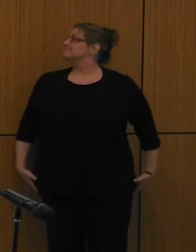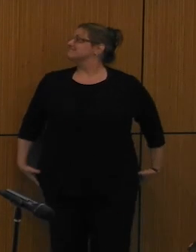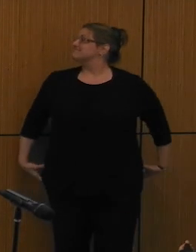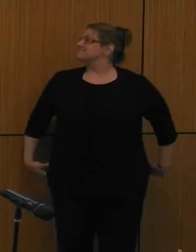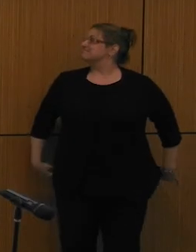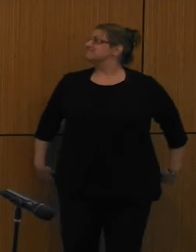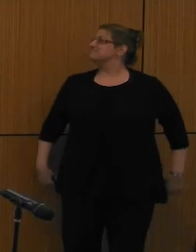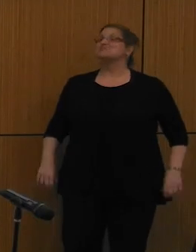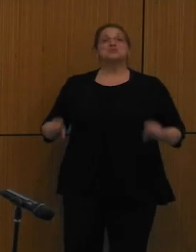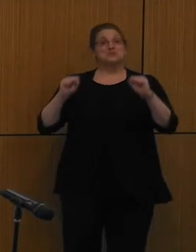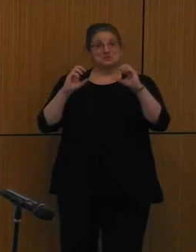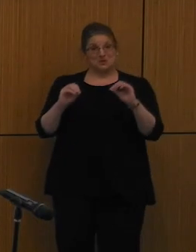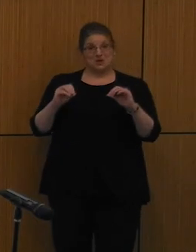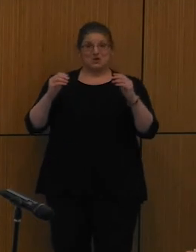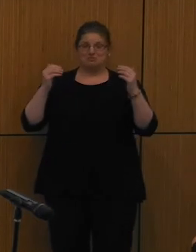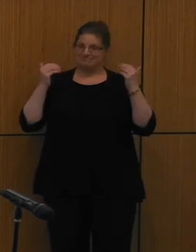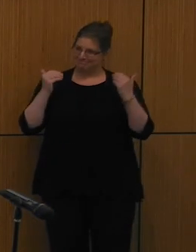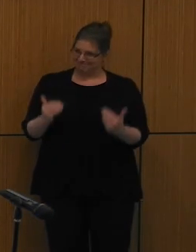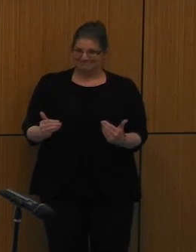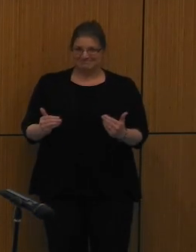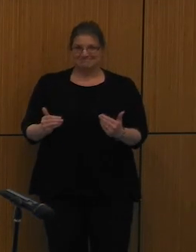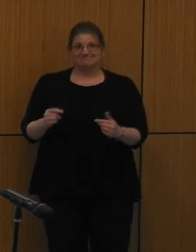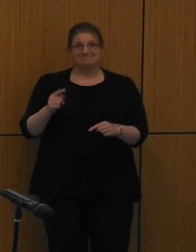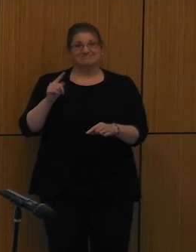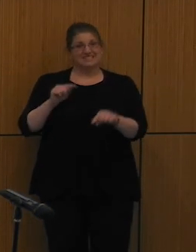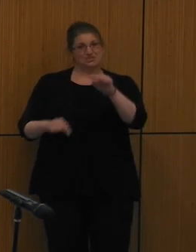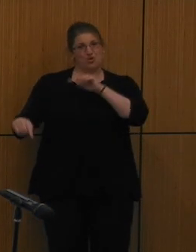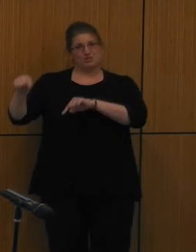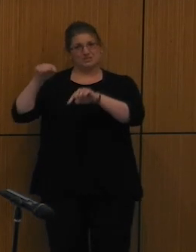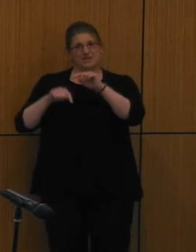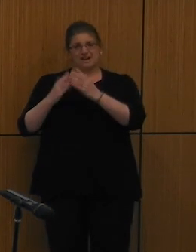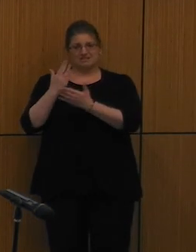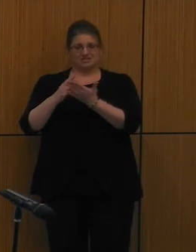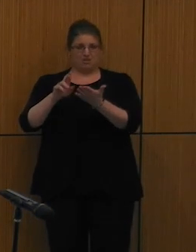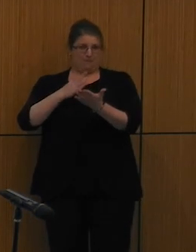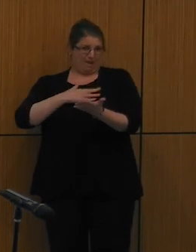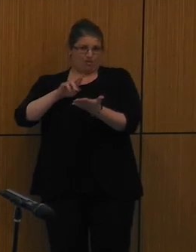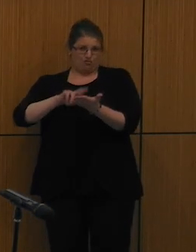Okay, so here we go. So this goes back to some, research that I did with a colleague who is now